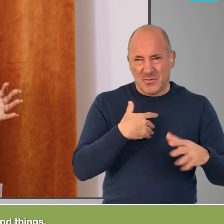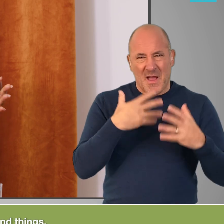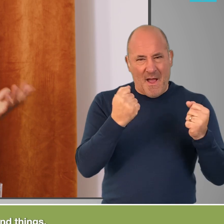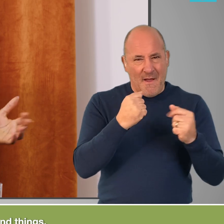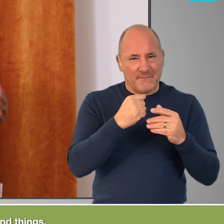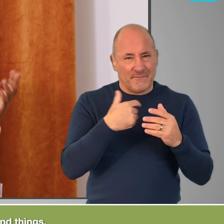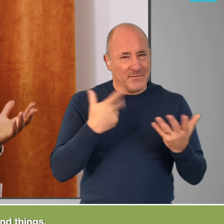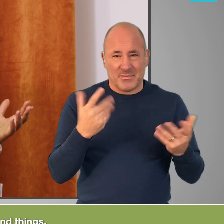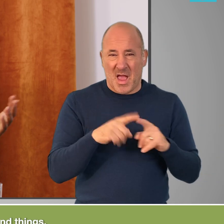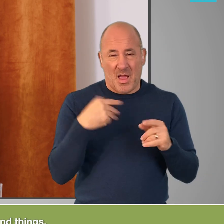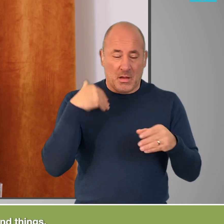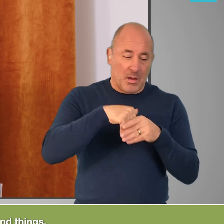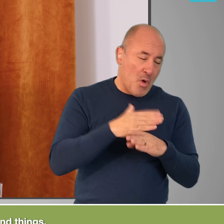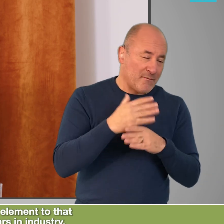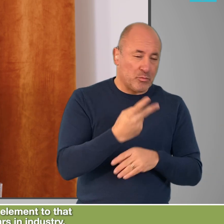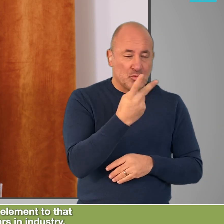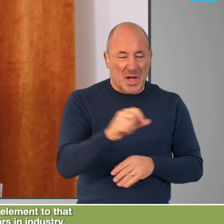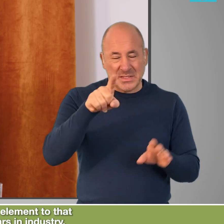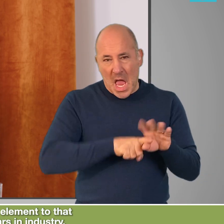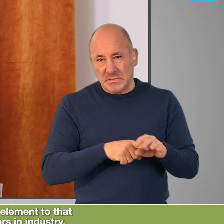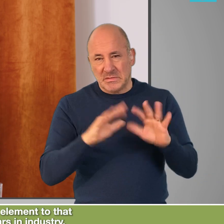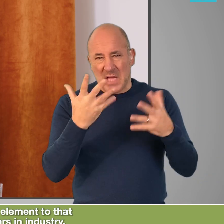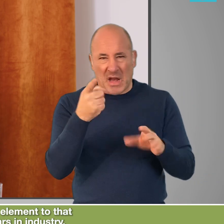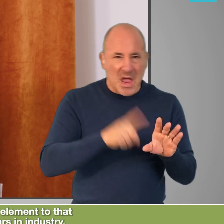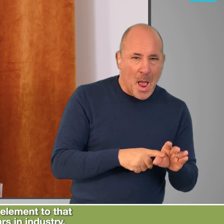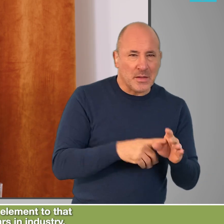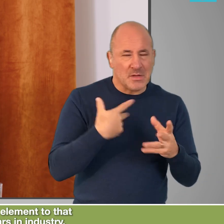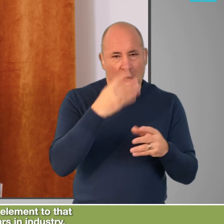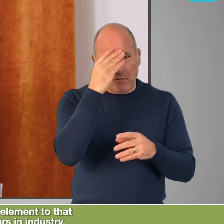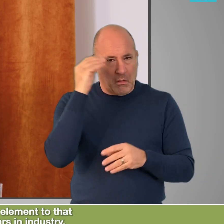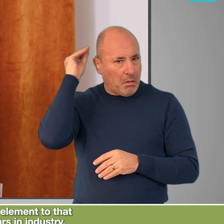inhibited by rules and things. There's a subconscious element to that after 20 years or 10 years in industry,